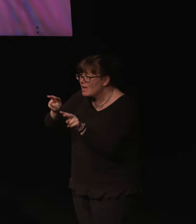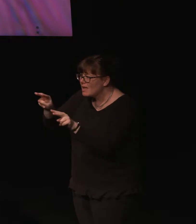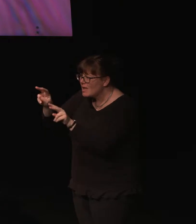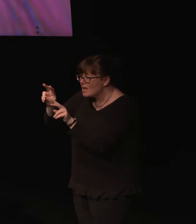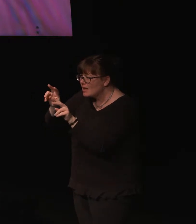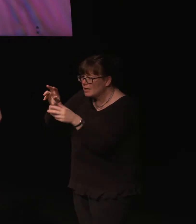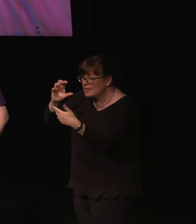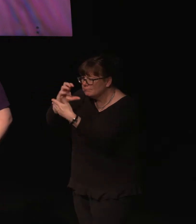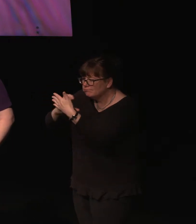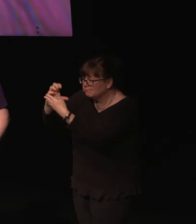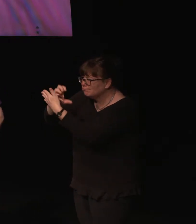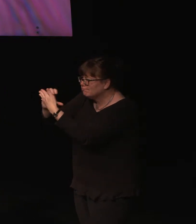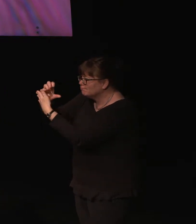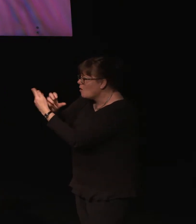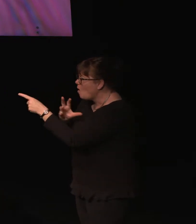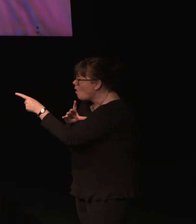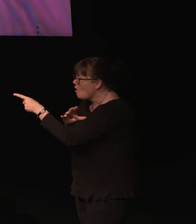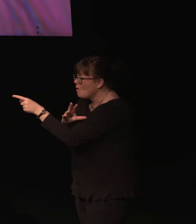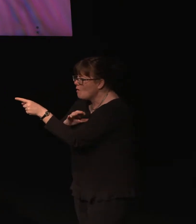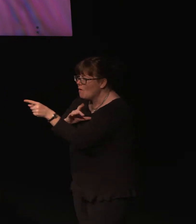Say, we're gonna take that, we're going to do that thing.